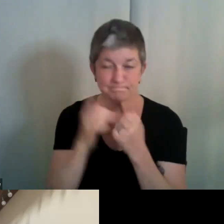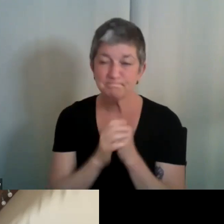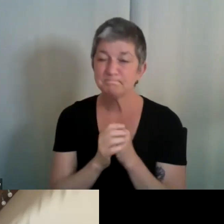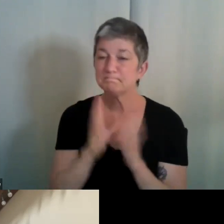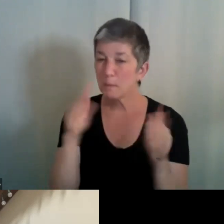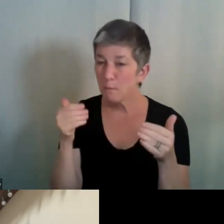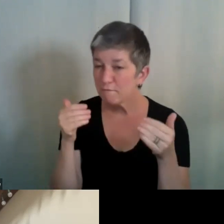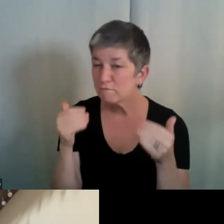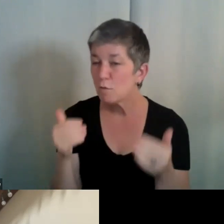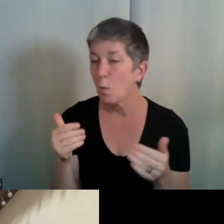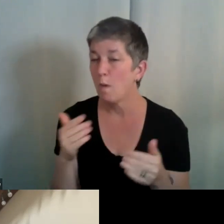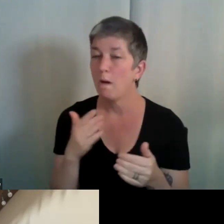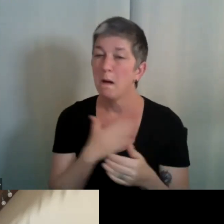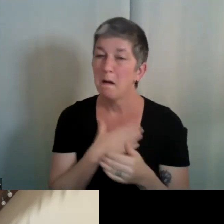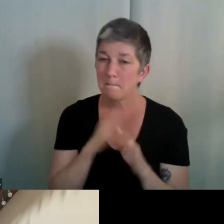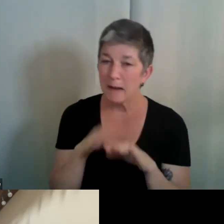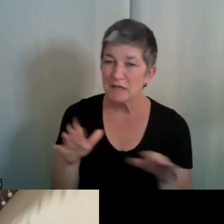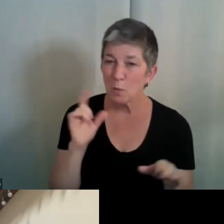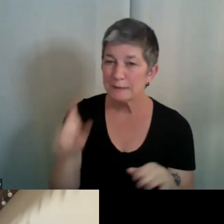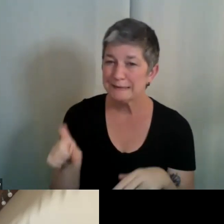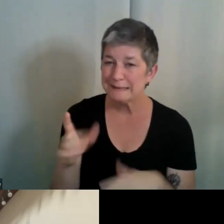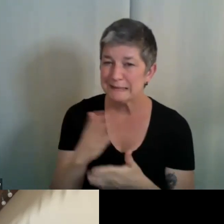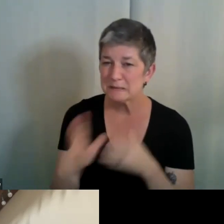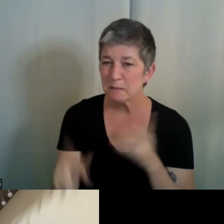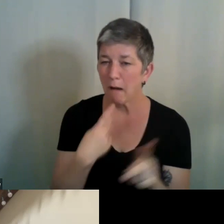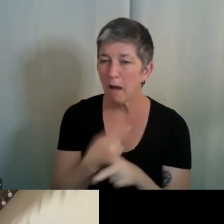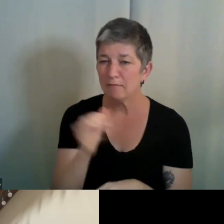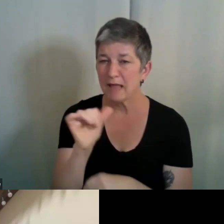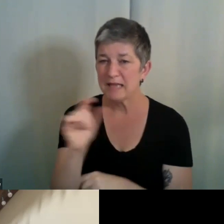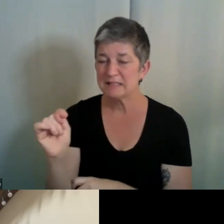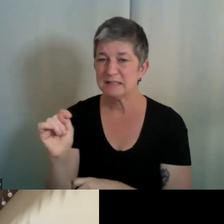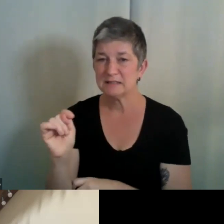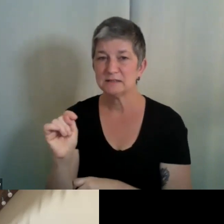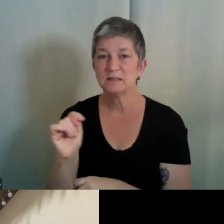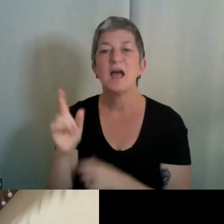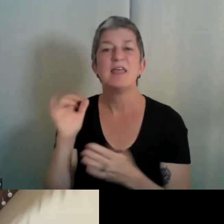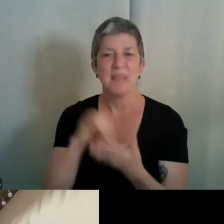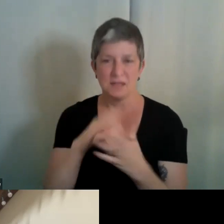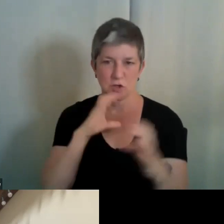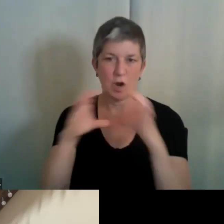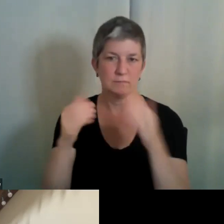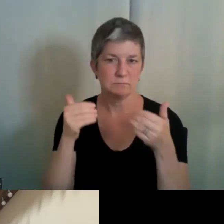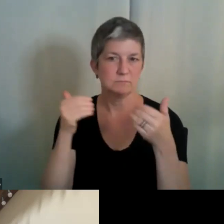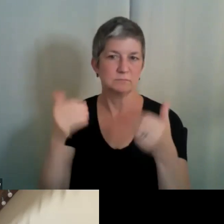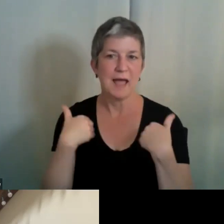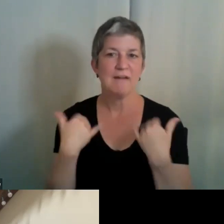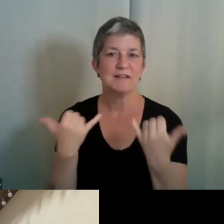that your child's going to need some form of assistive technology is a conversation you should have with with them with that provider.